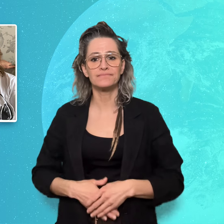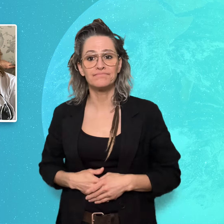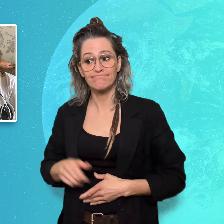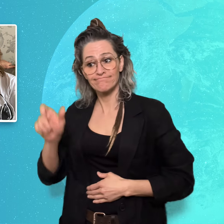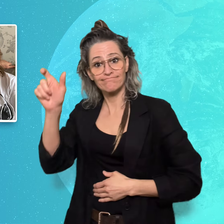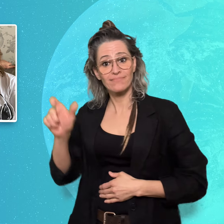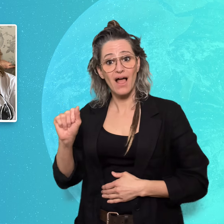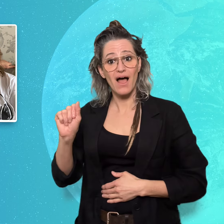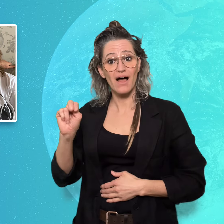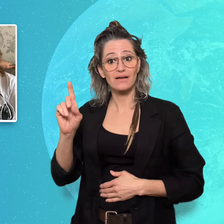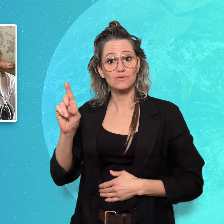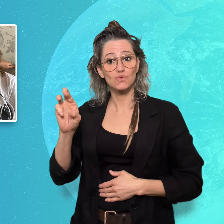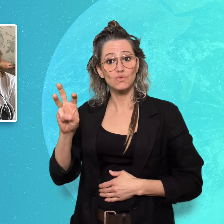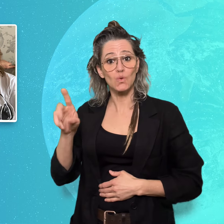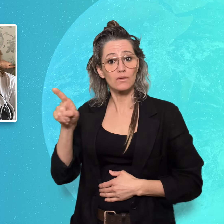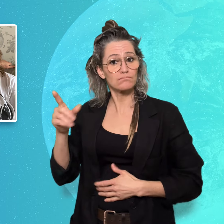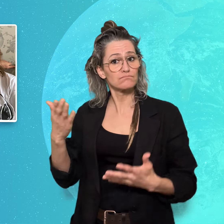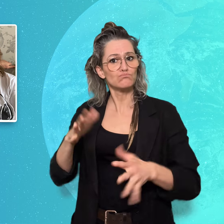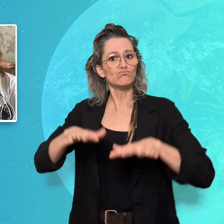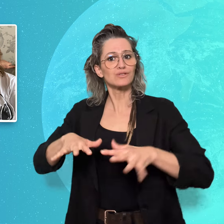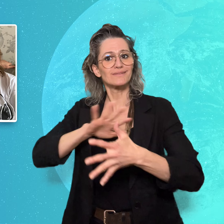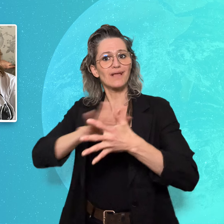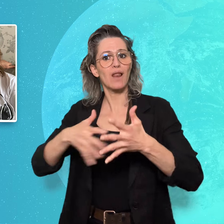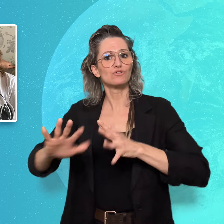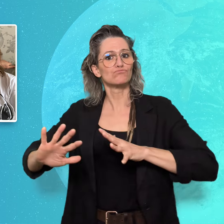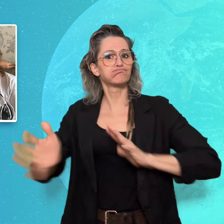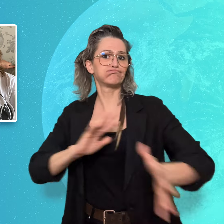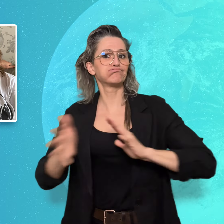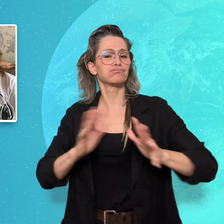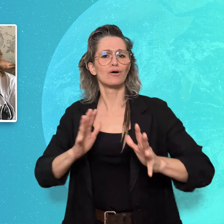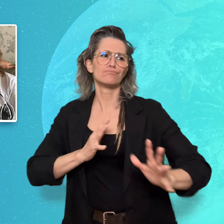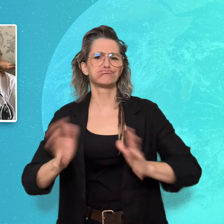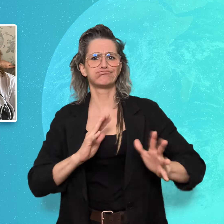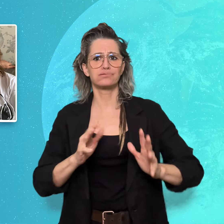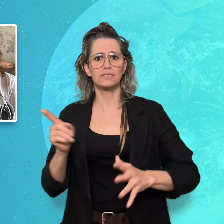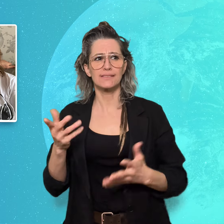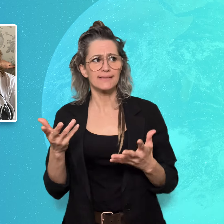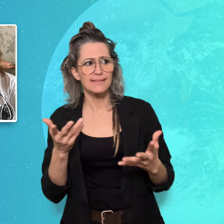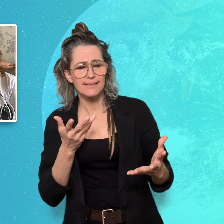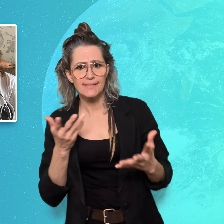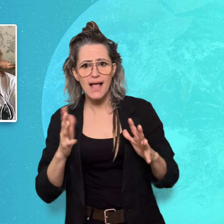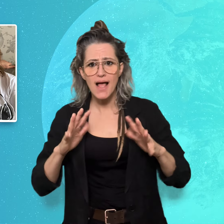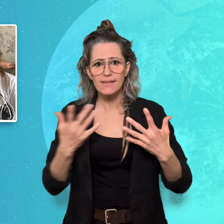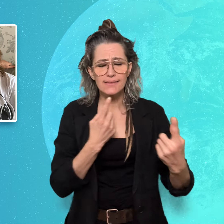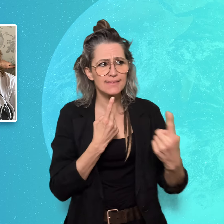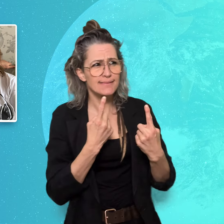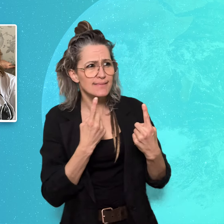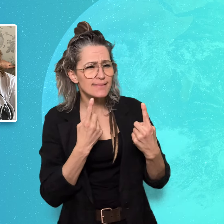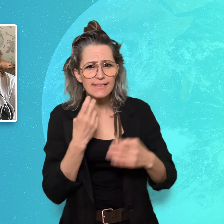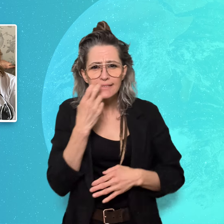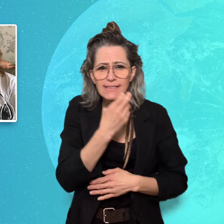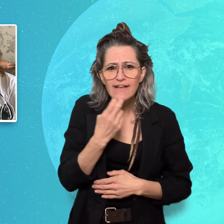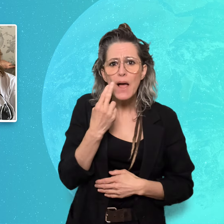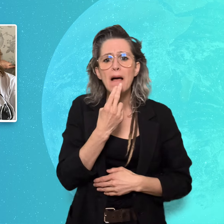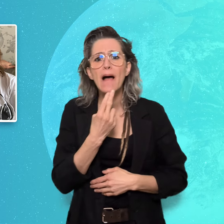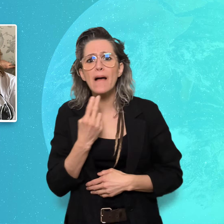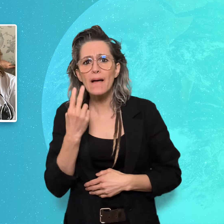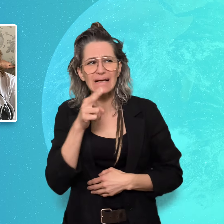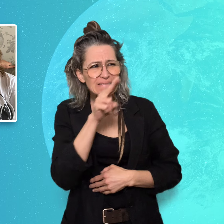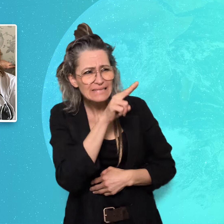Andrew, a British Sign Language (BSL) user, had to rely on lip-reading